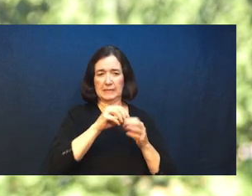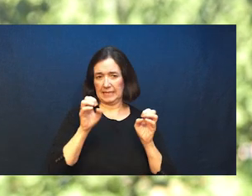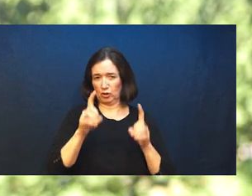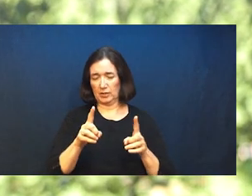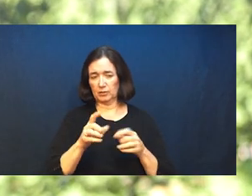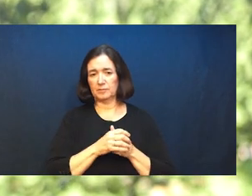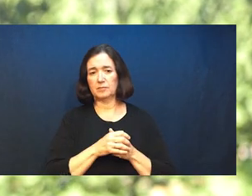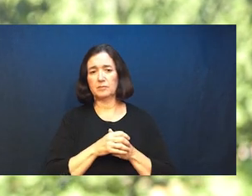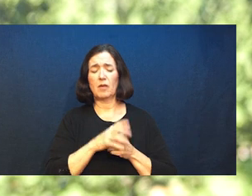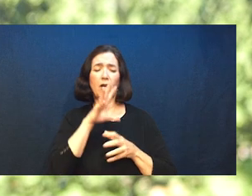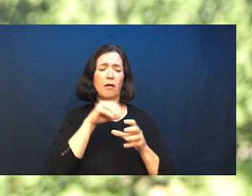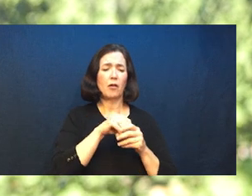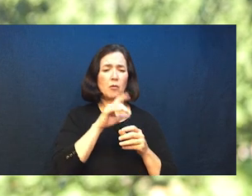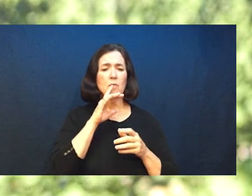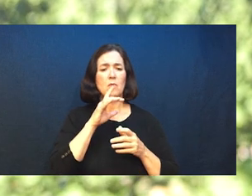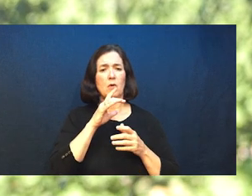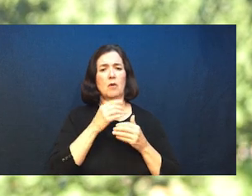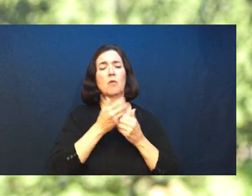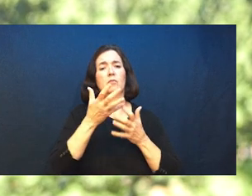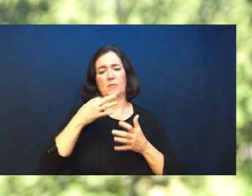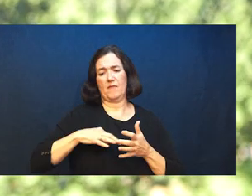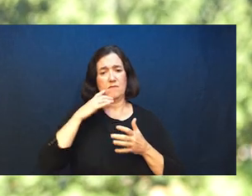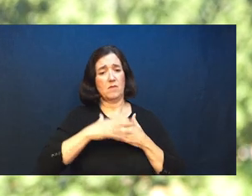An investment that will yield benefits for the rest of your life and for the lives of others.